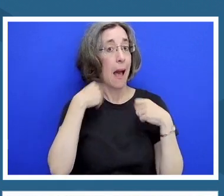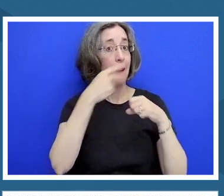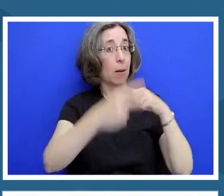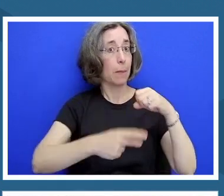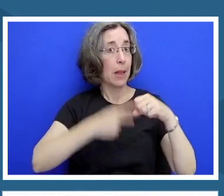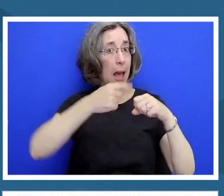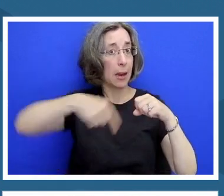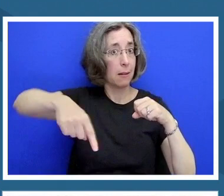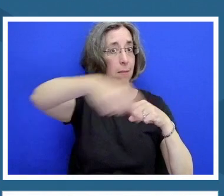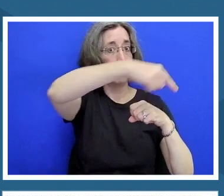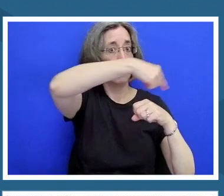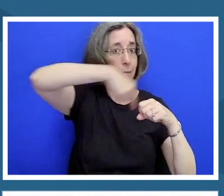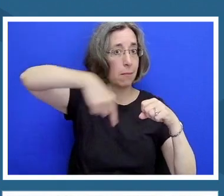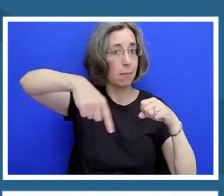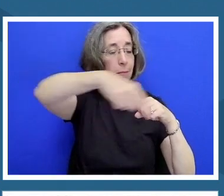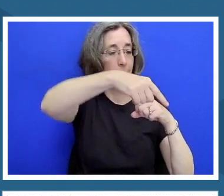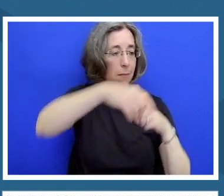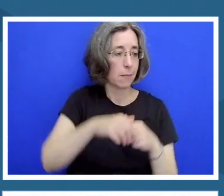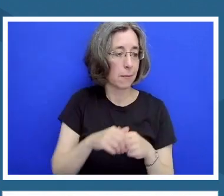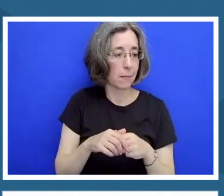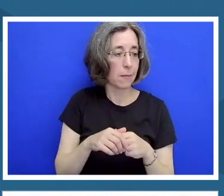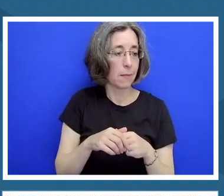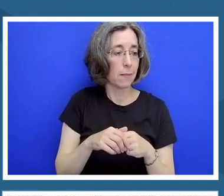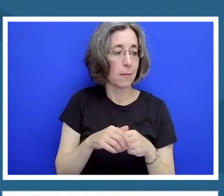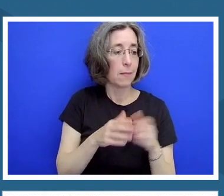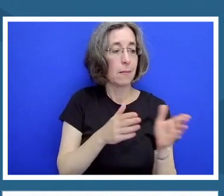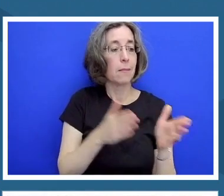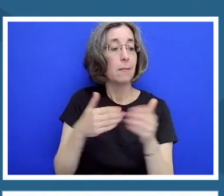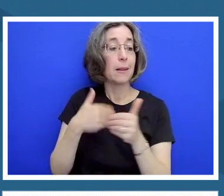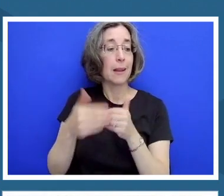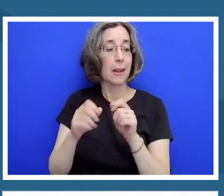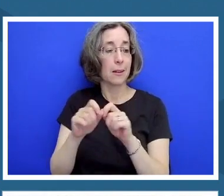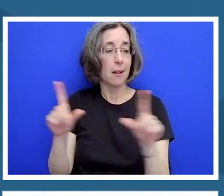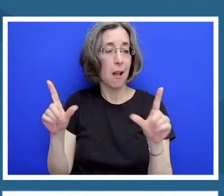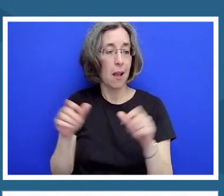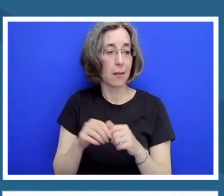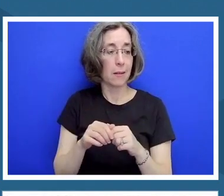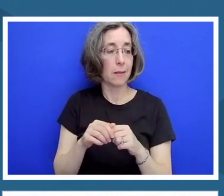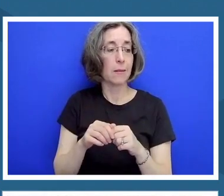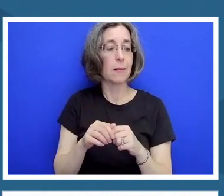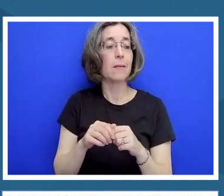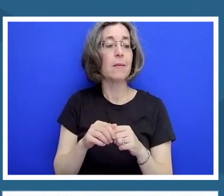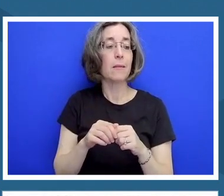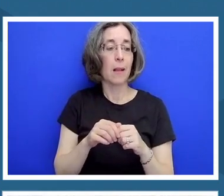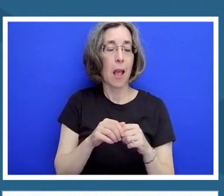and if we go to the